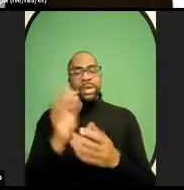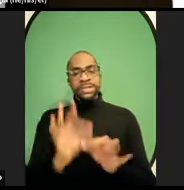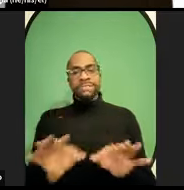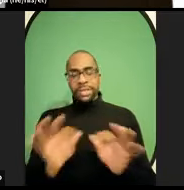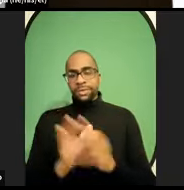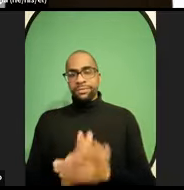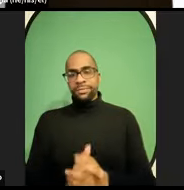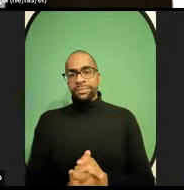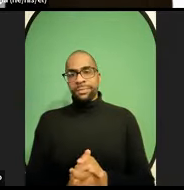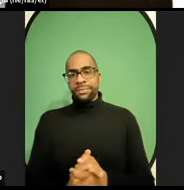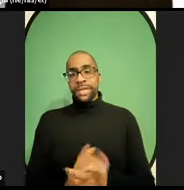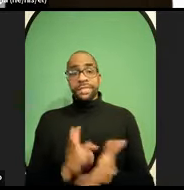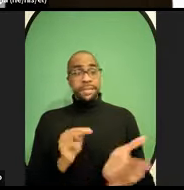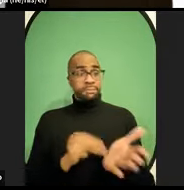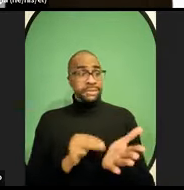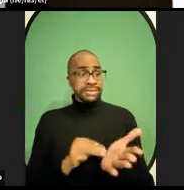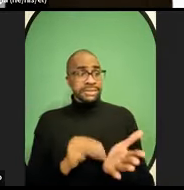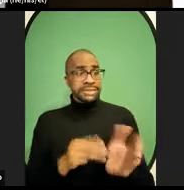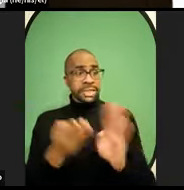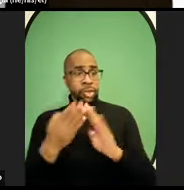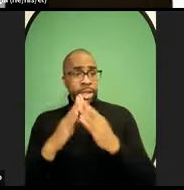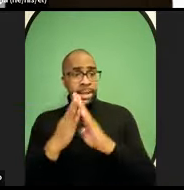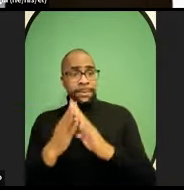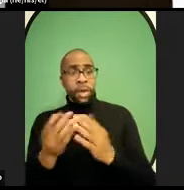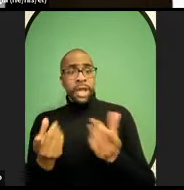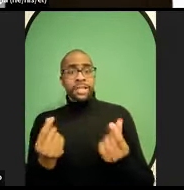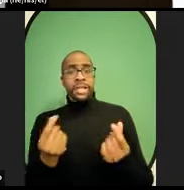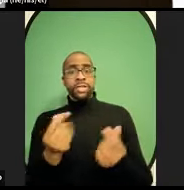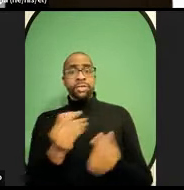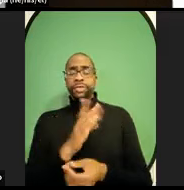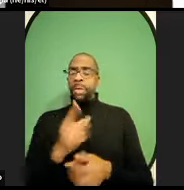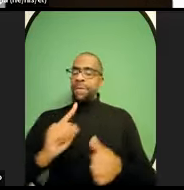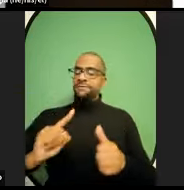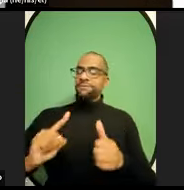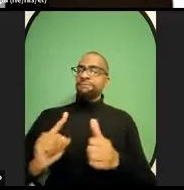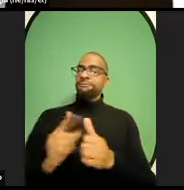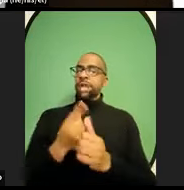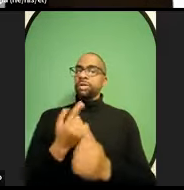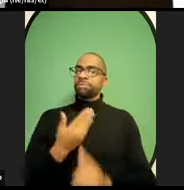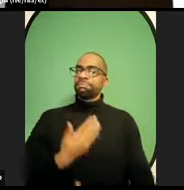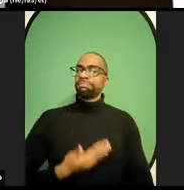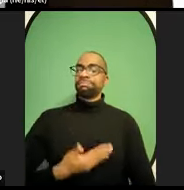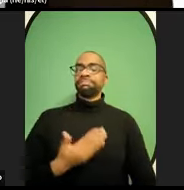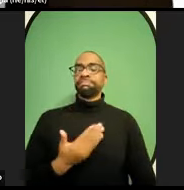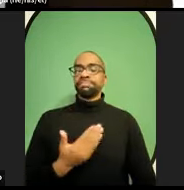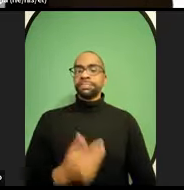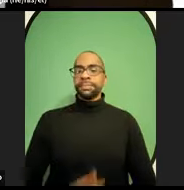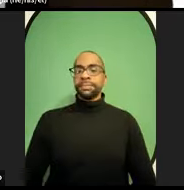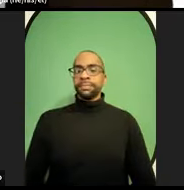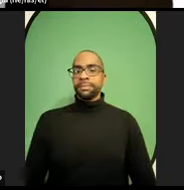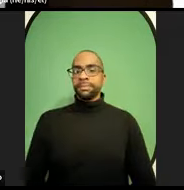safe, we know this is effective. The physician community has The physician community has done it has gotten themselves first